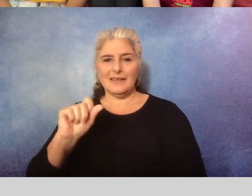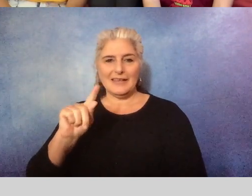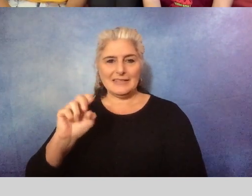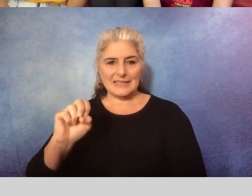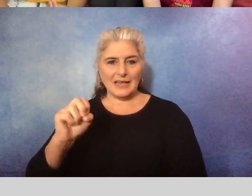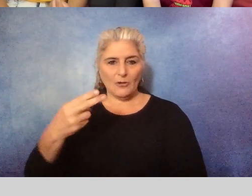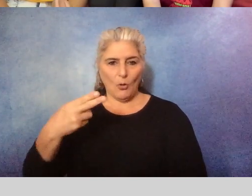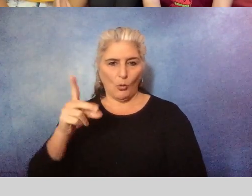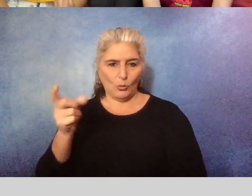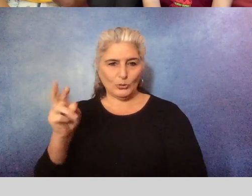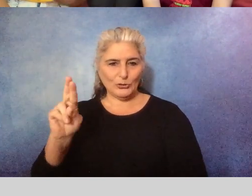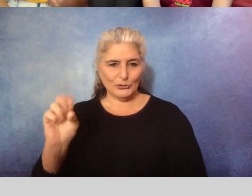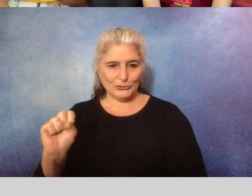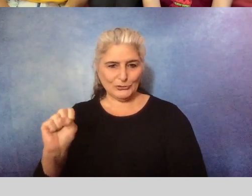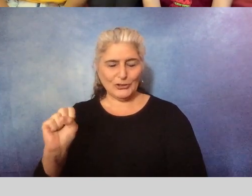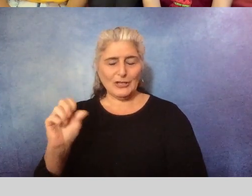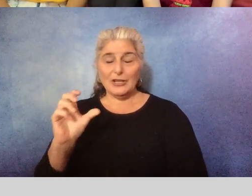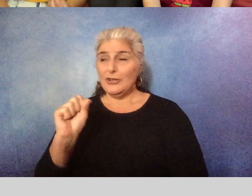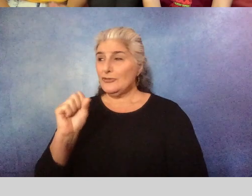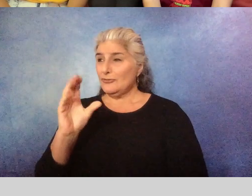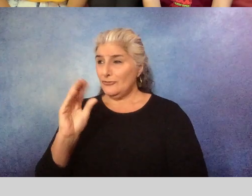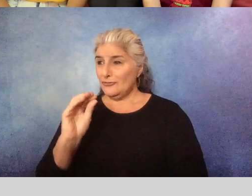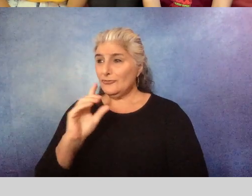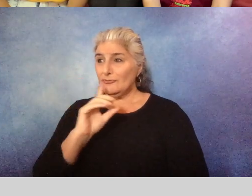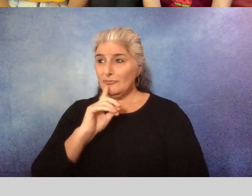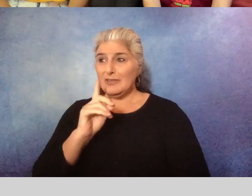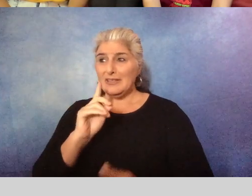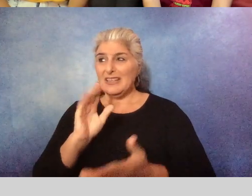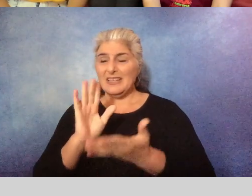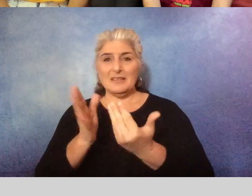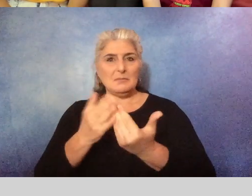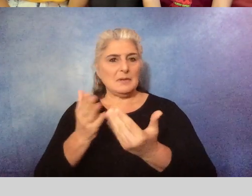So it makes, it makes this much easier to talk